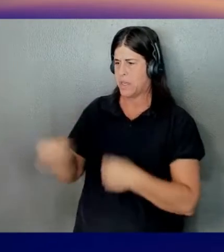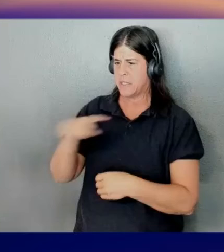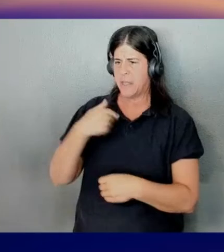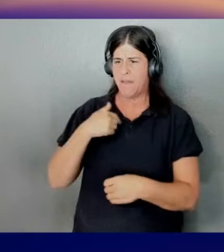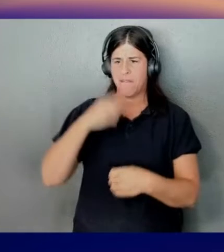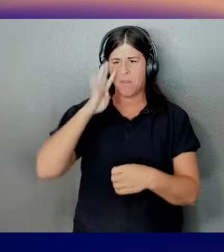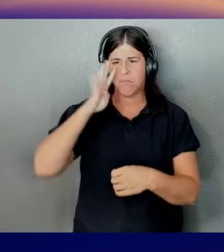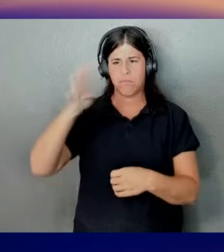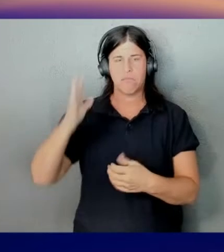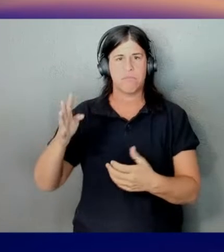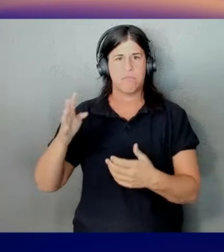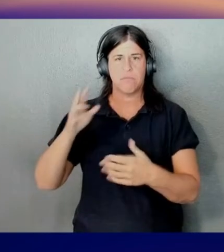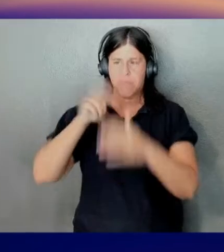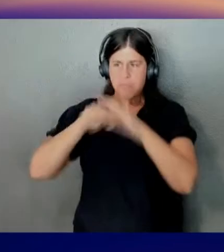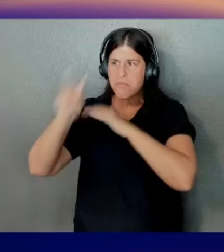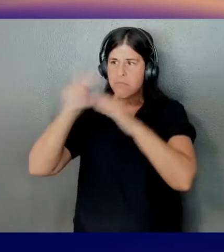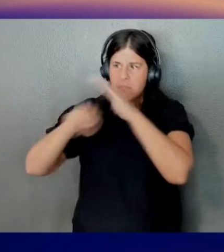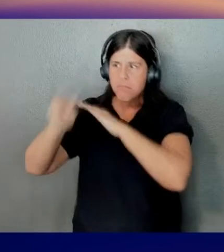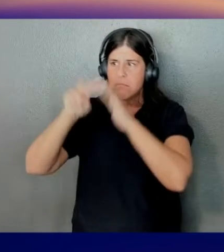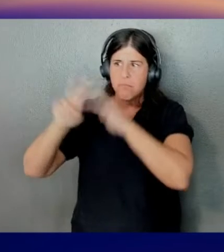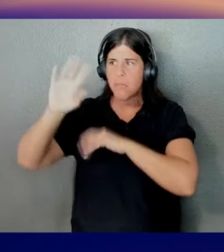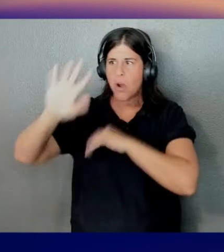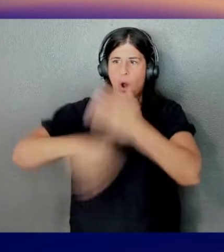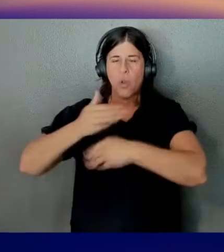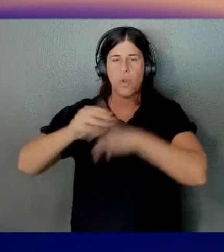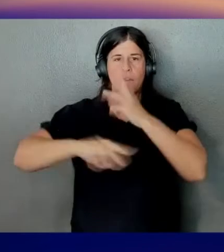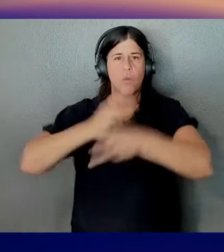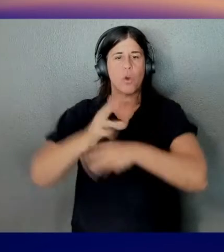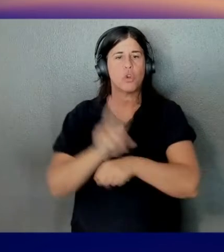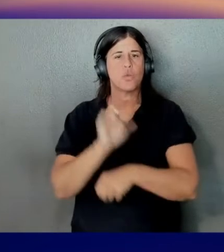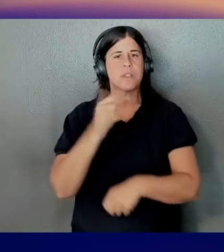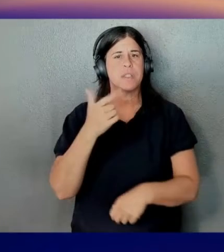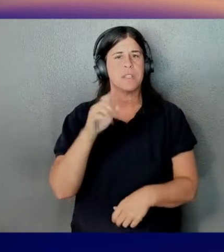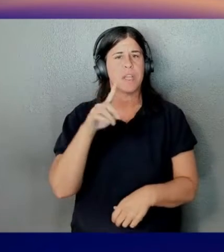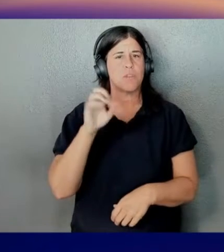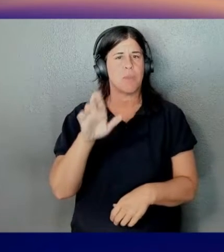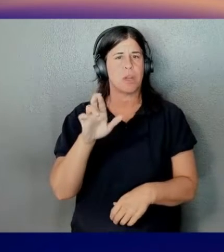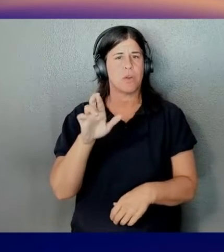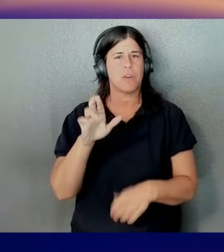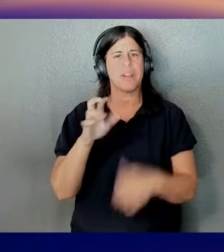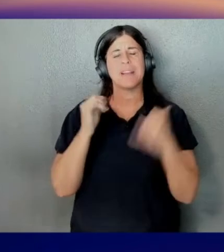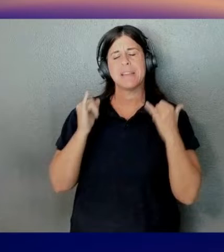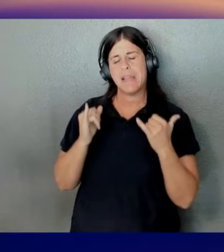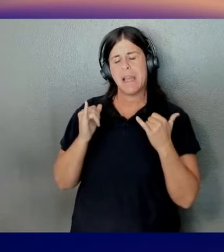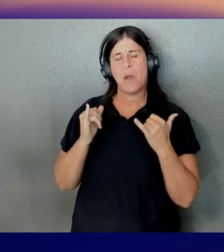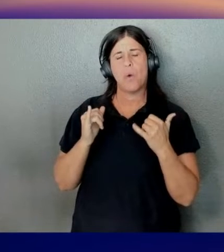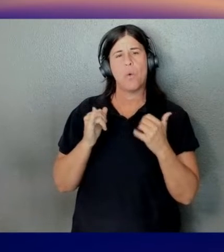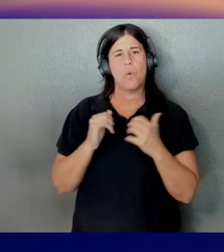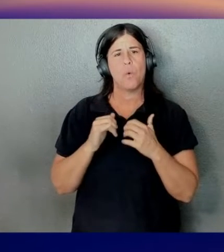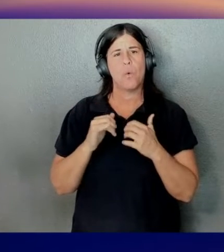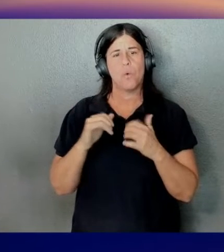predictions worldwide using Amazon SageMaker. Now with canvas, which was added